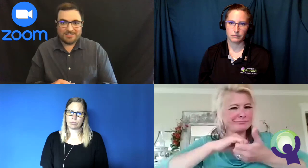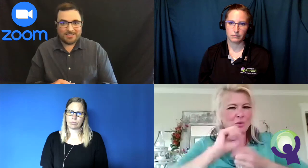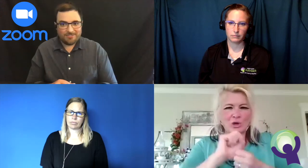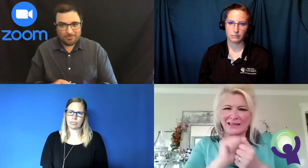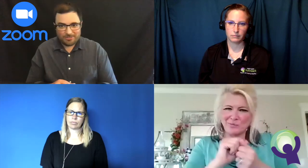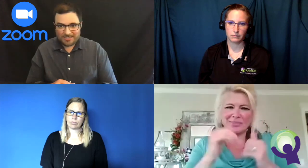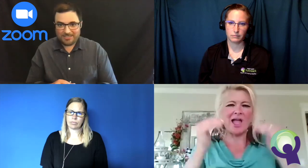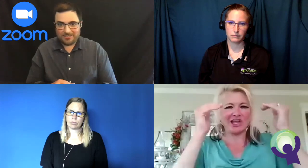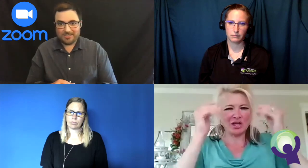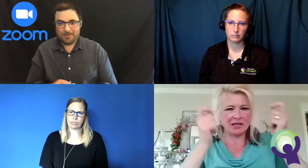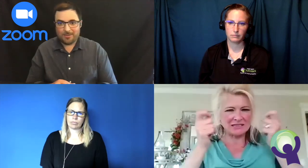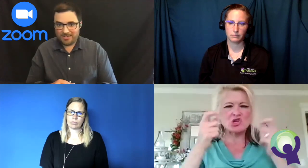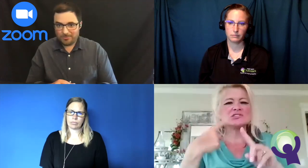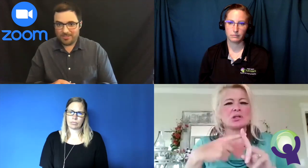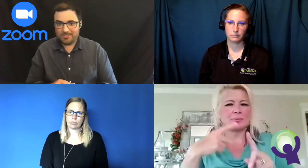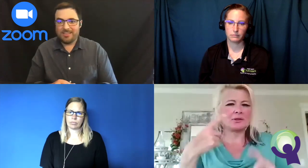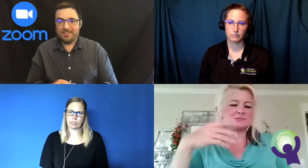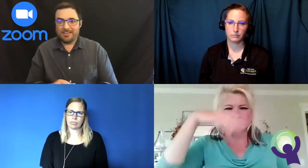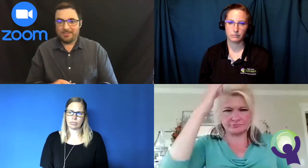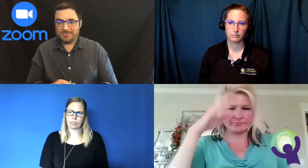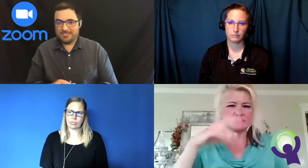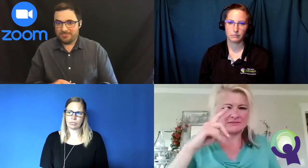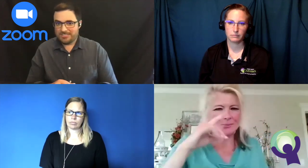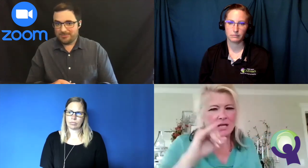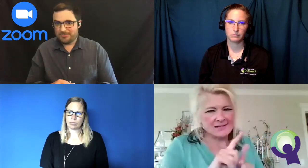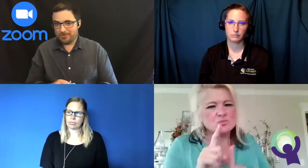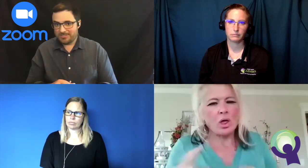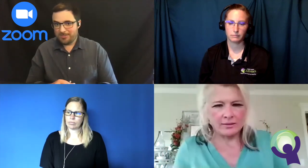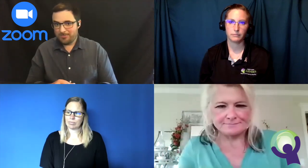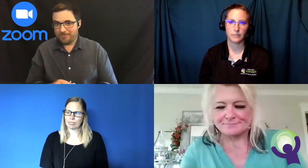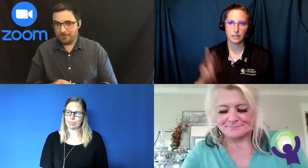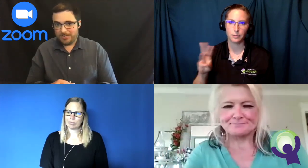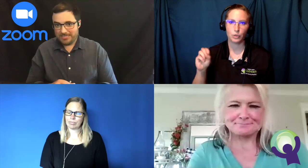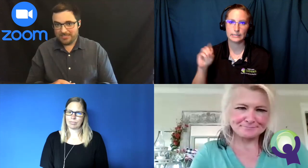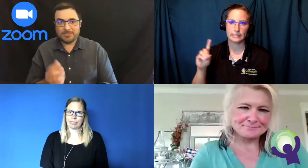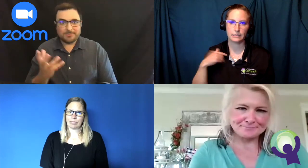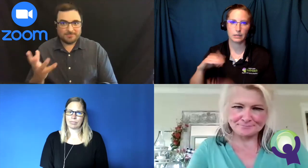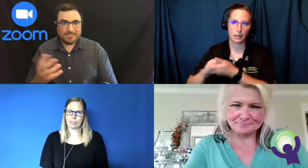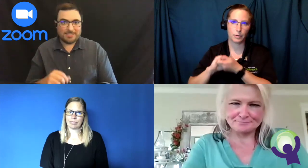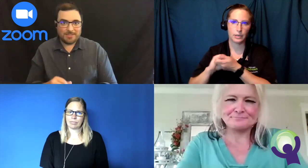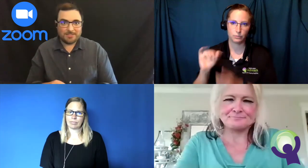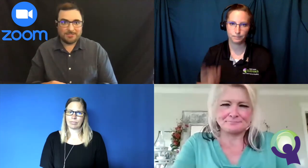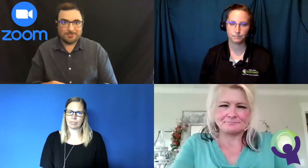depends on availability and collaborating with different teams of course, they may have their own ideas but that's something to